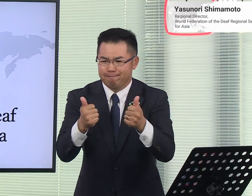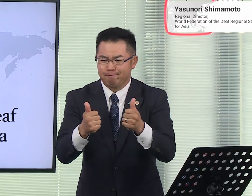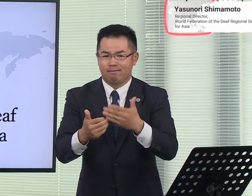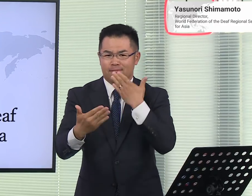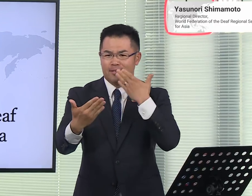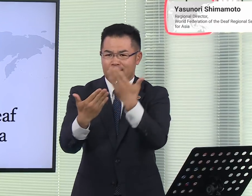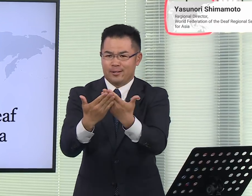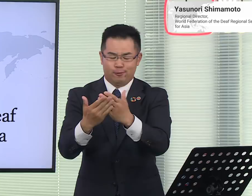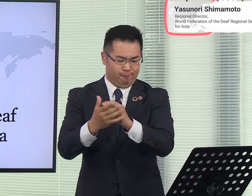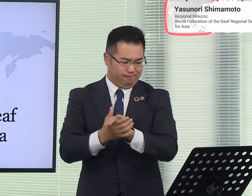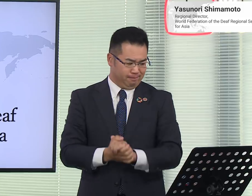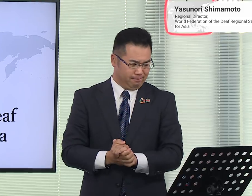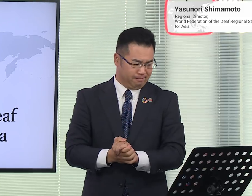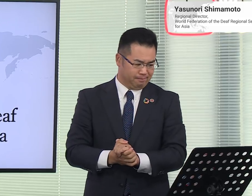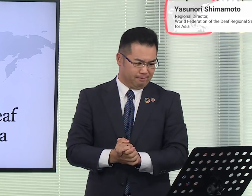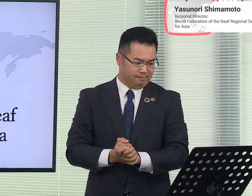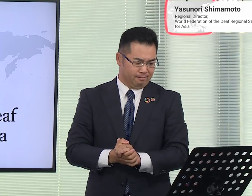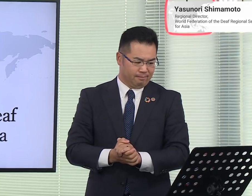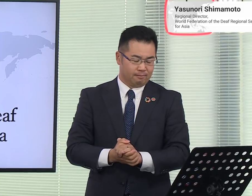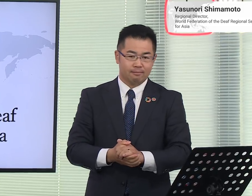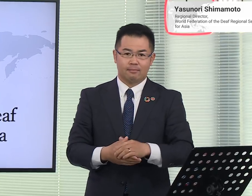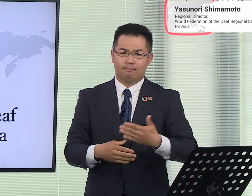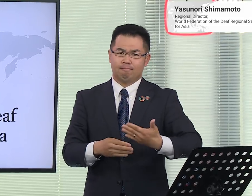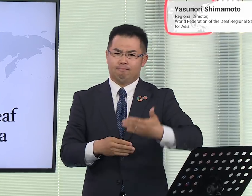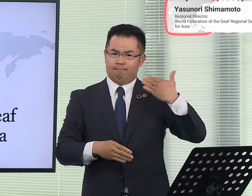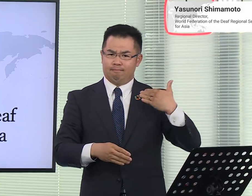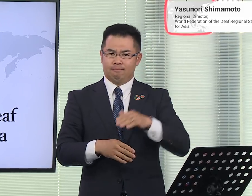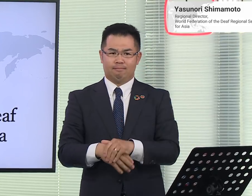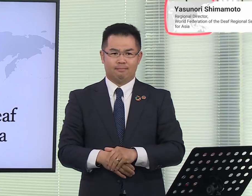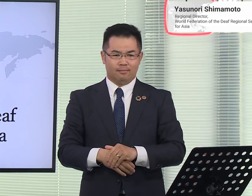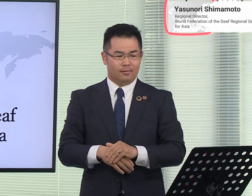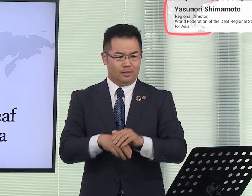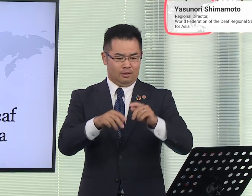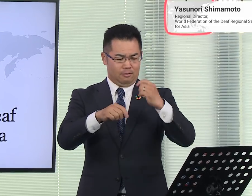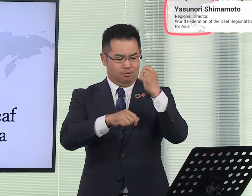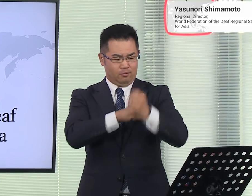Ladies and gentlemen, it is my great pleasure to celebrate with you all the International Day of Sign Languages here